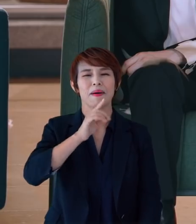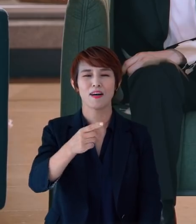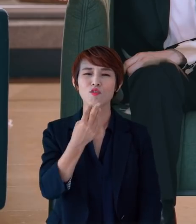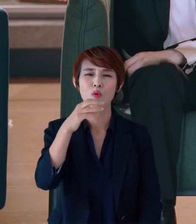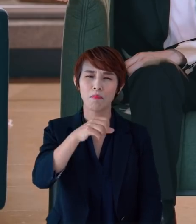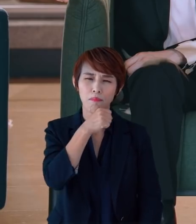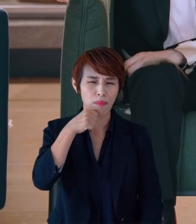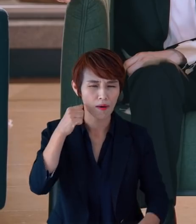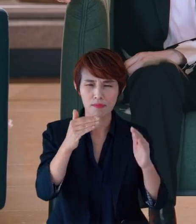Jimin: Seoul has a lot of good places to eat.